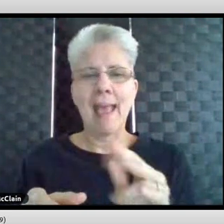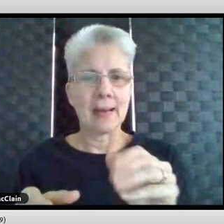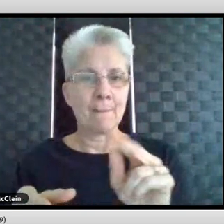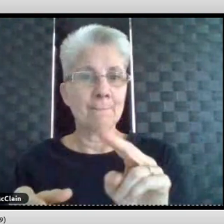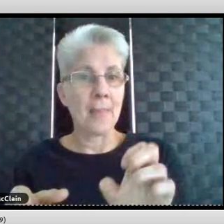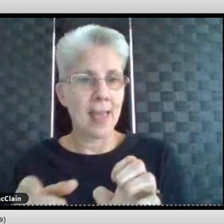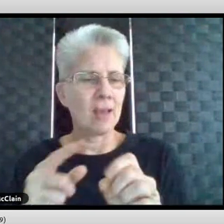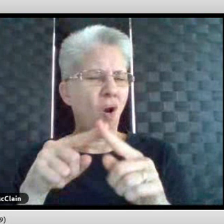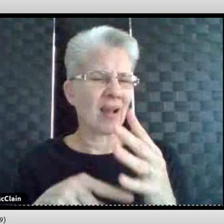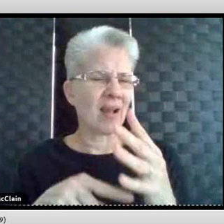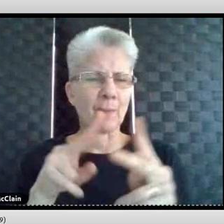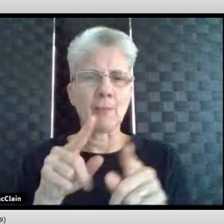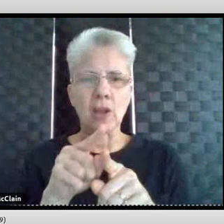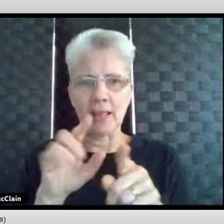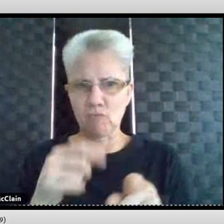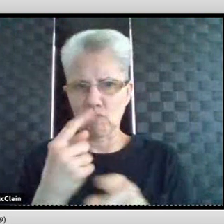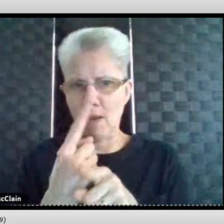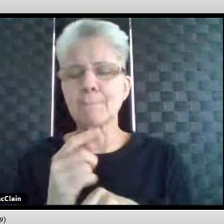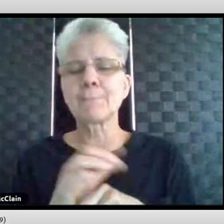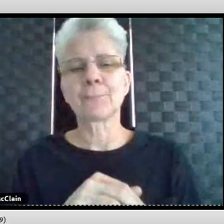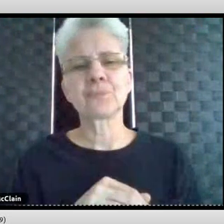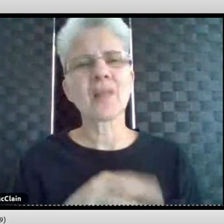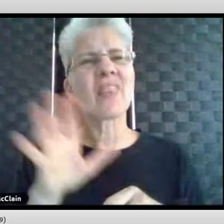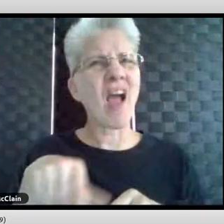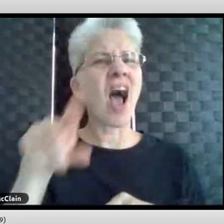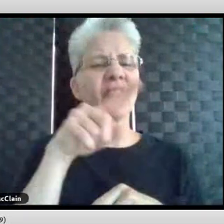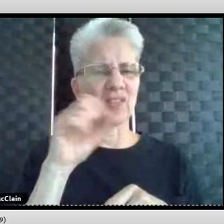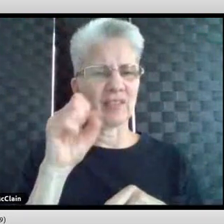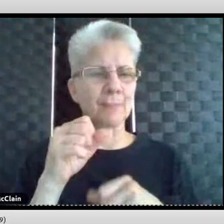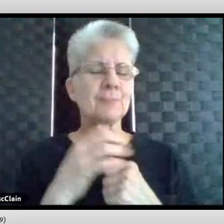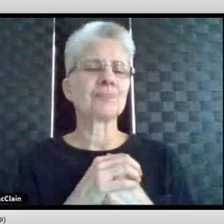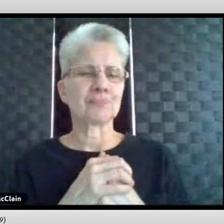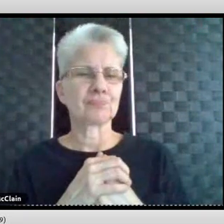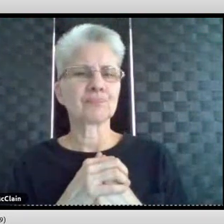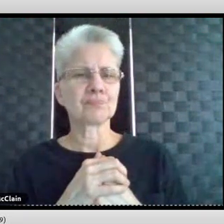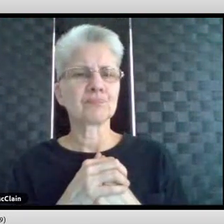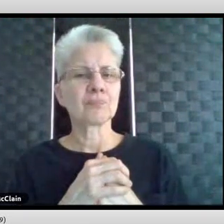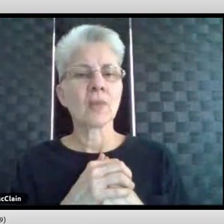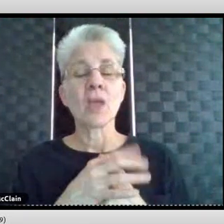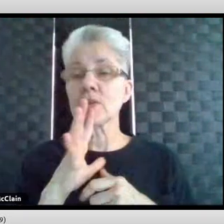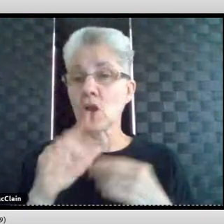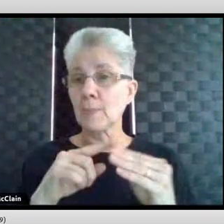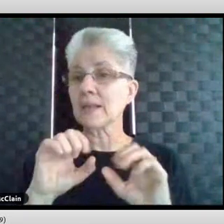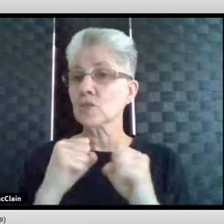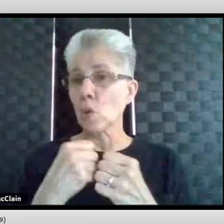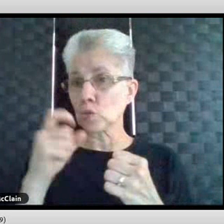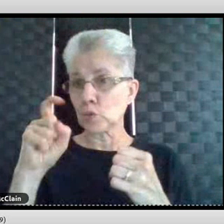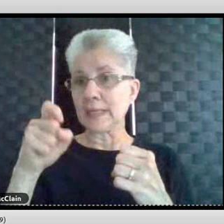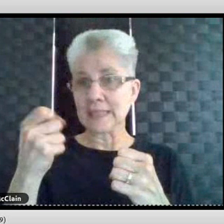all kinds of people like that, right? They're out there. Let's tap into that. We talked about social needs already a little bit,